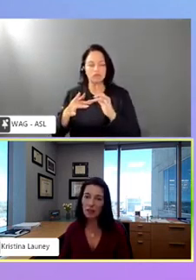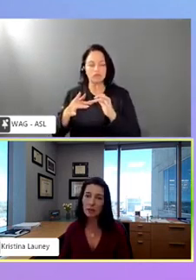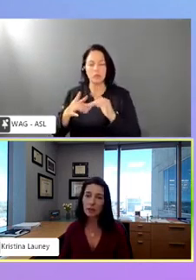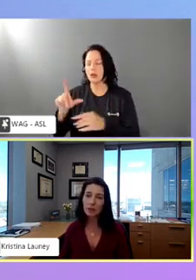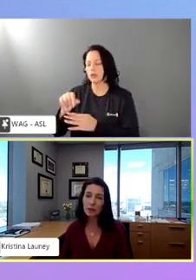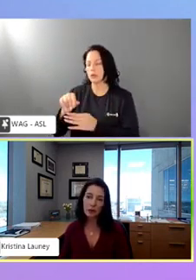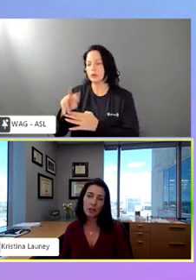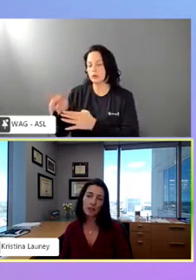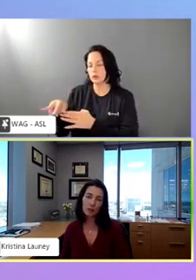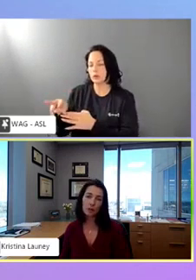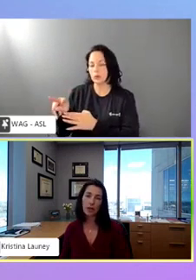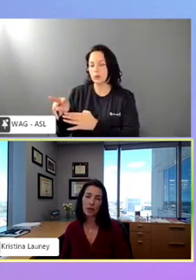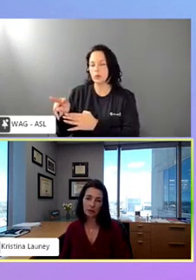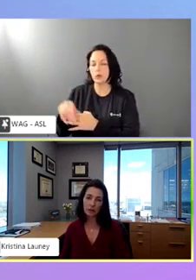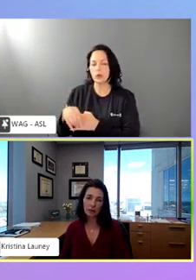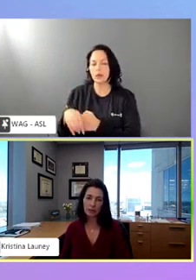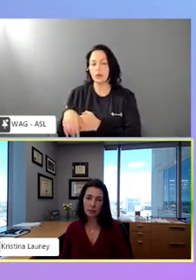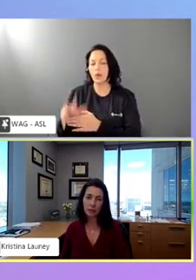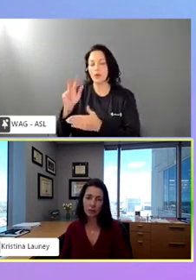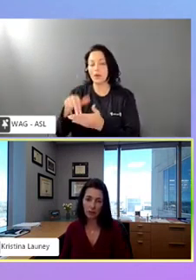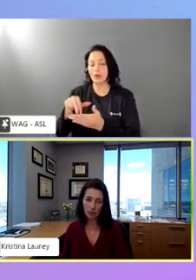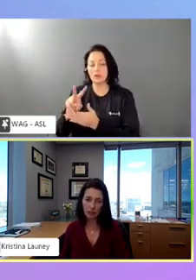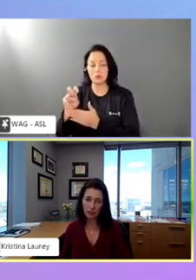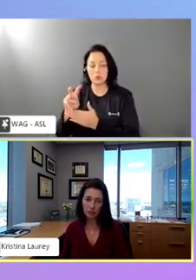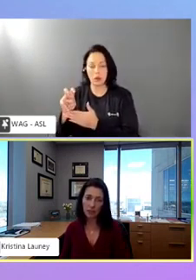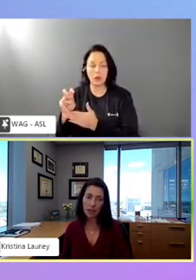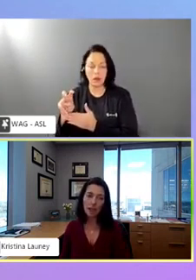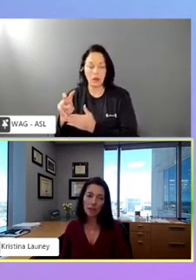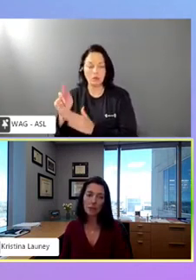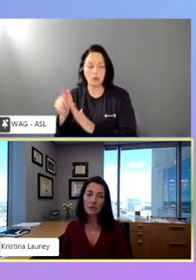2022. In 2017 there were 814 lawsuits filed regarding the